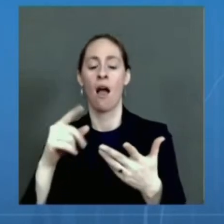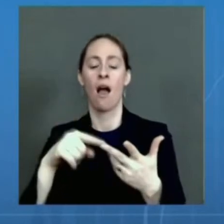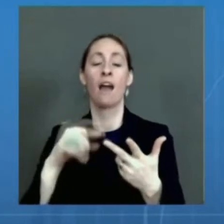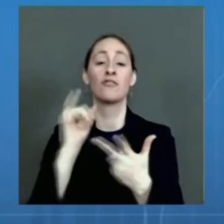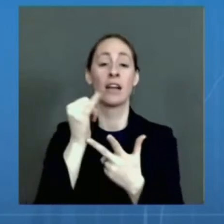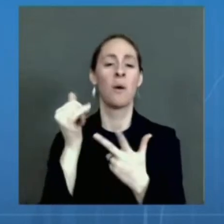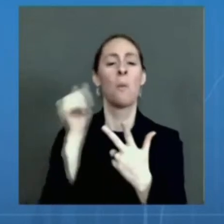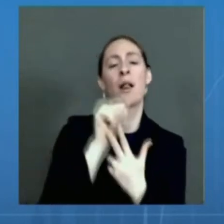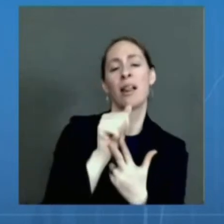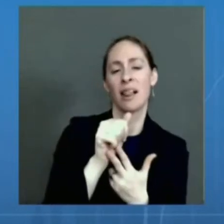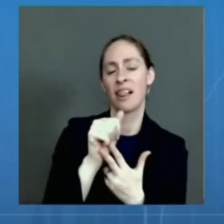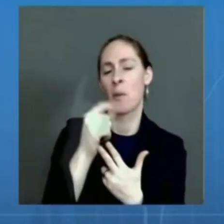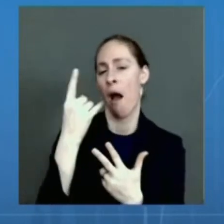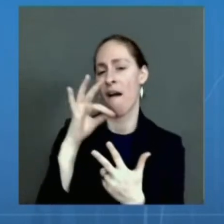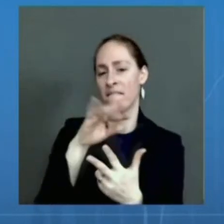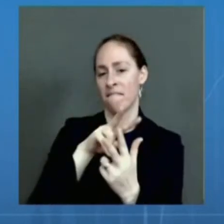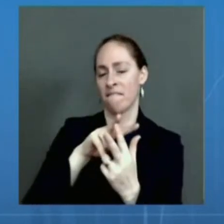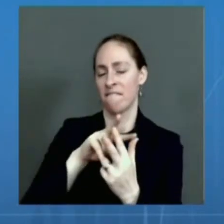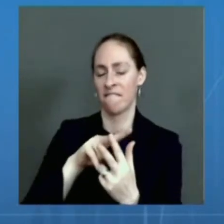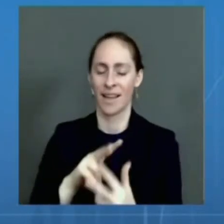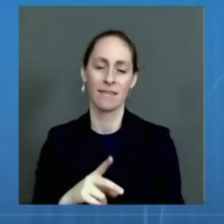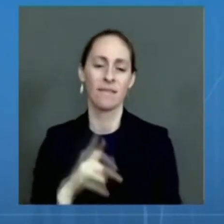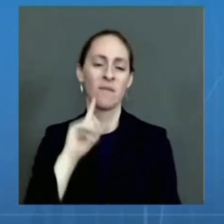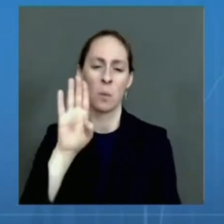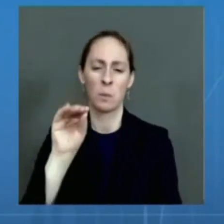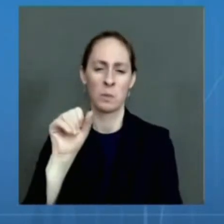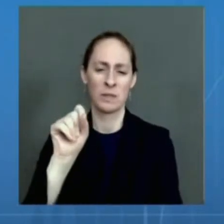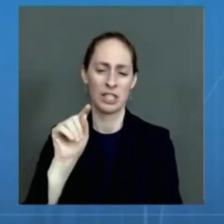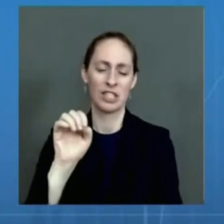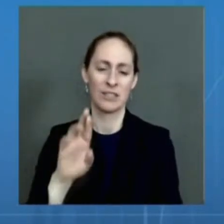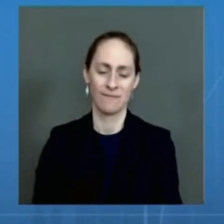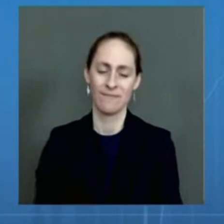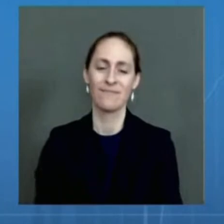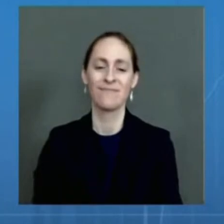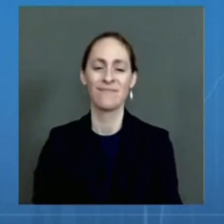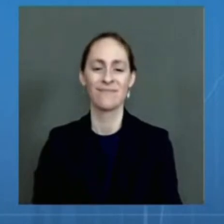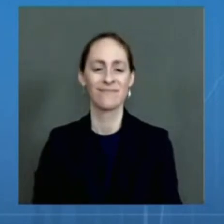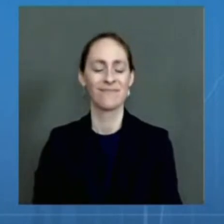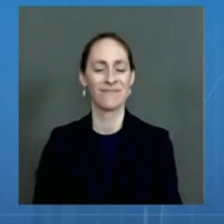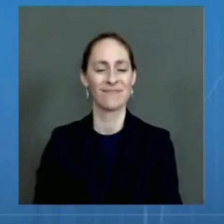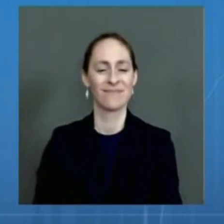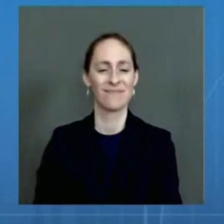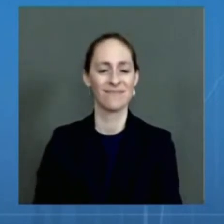AGAIN IF YOU LOOK AT THE TIMES TWO WHICH MEANS THE STANDARD